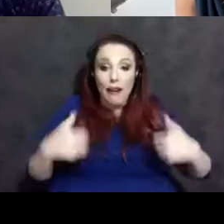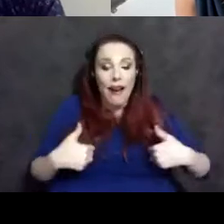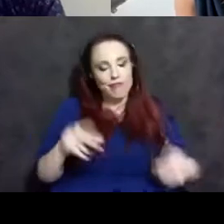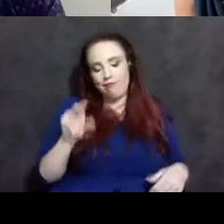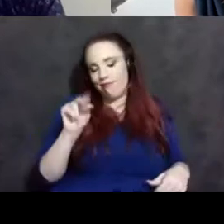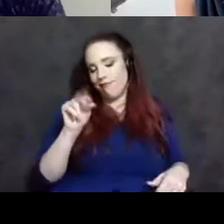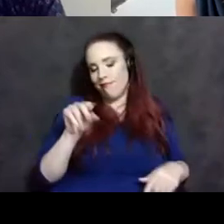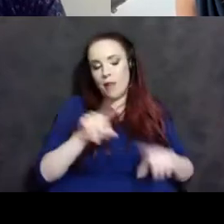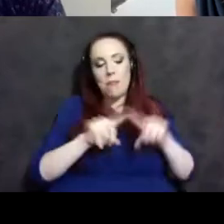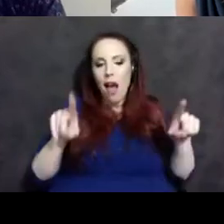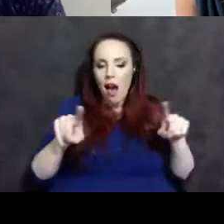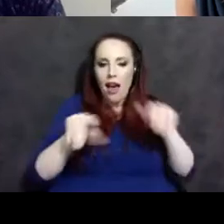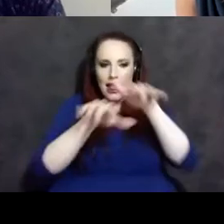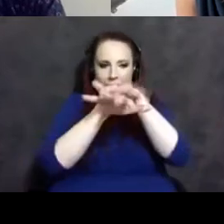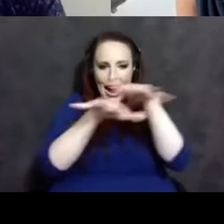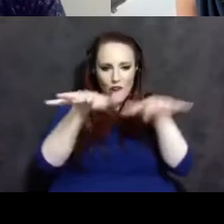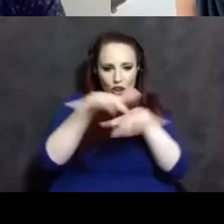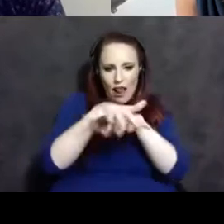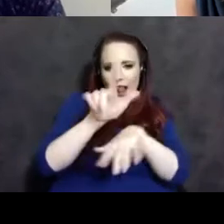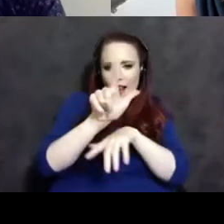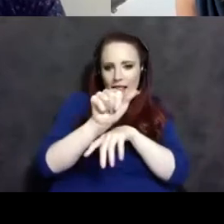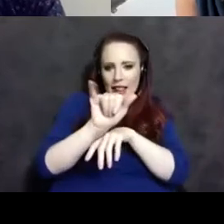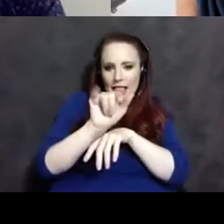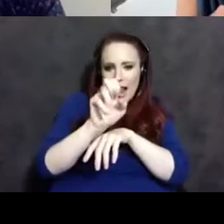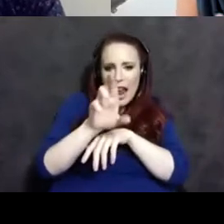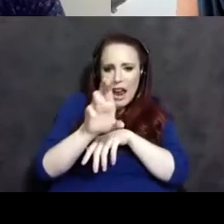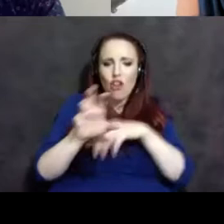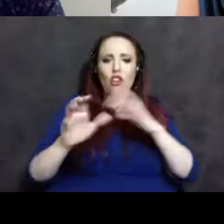that we're all trying to have together on Instagram and these Zooms.